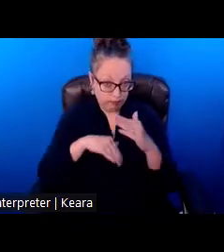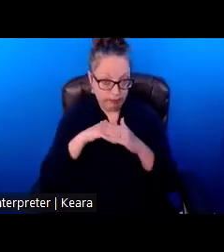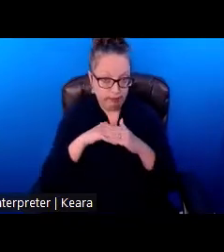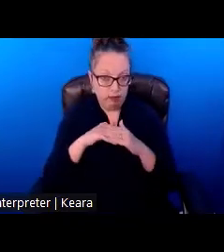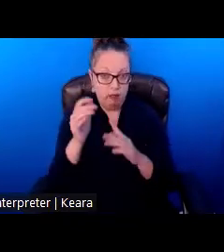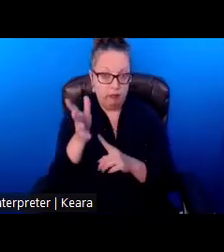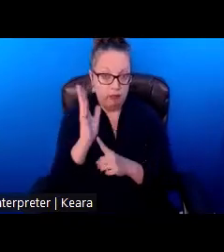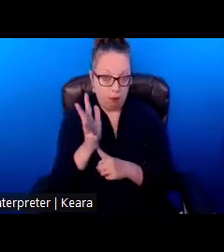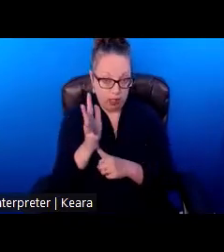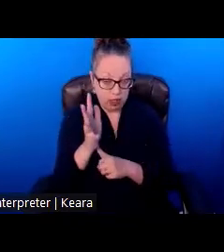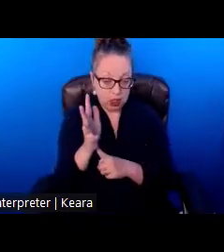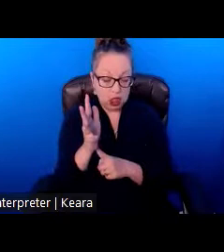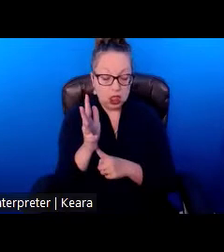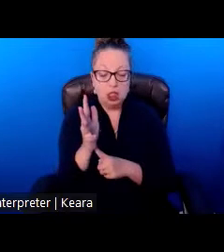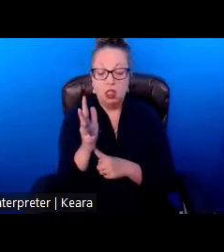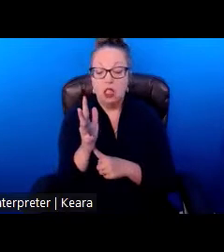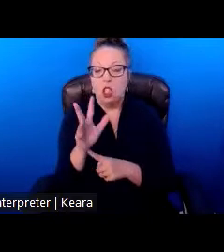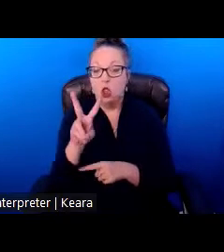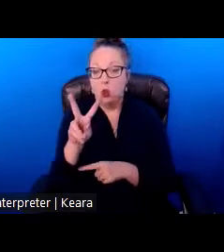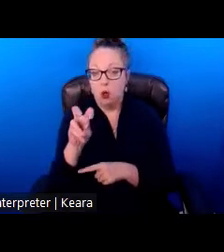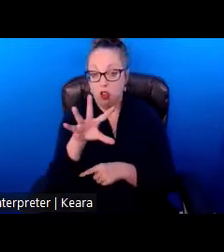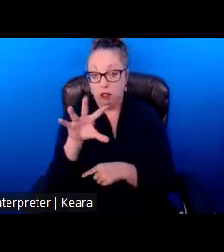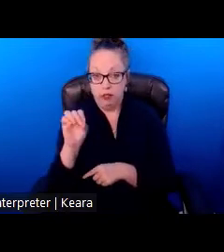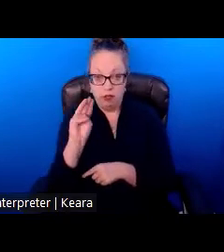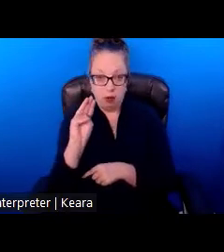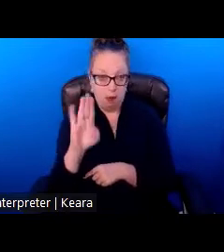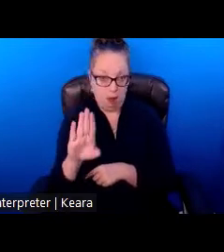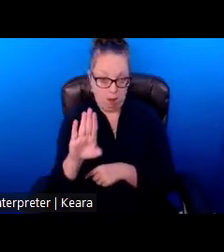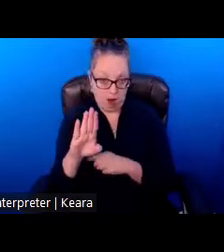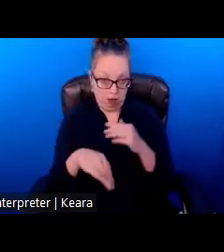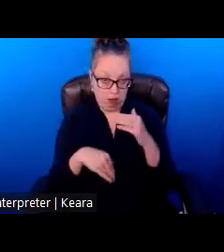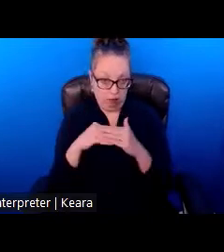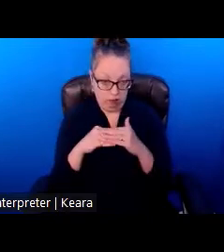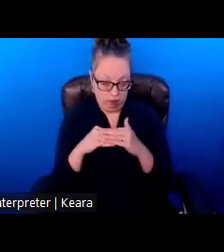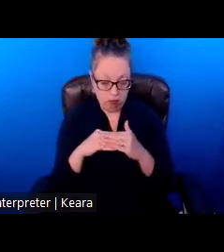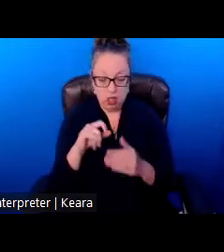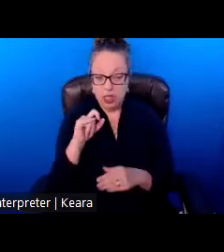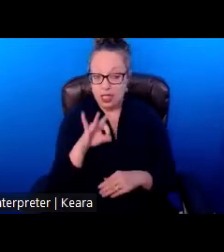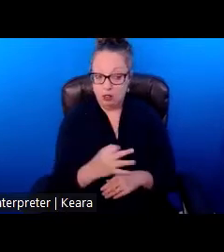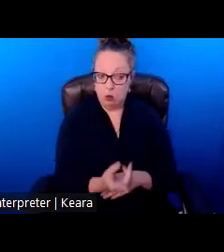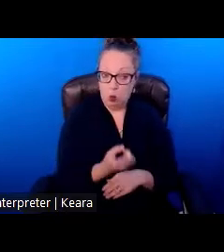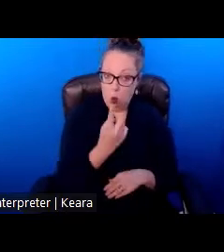and may not exceed 250 MB. If submitting ONE (1) work sample, the uploaded